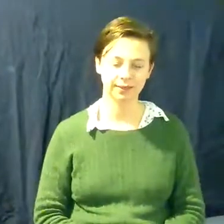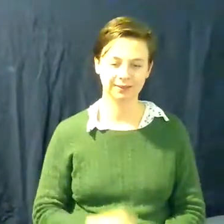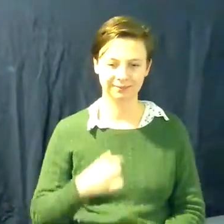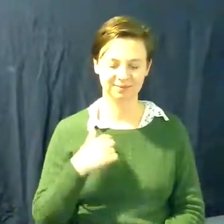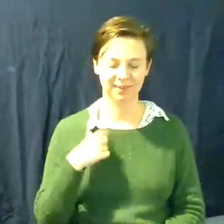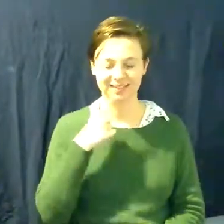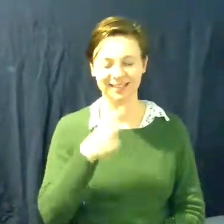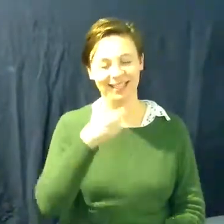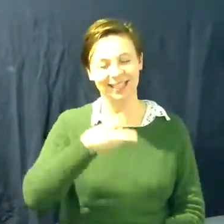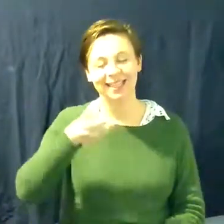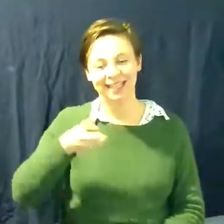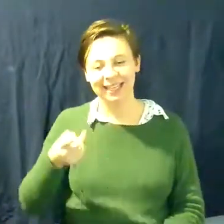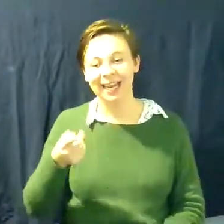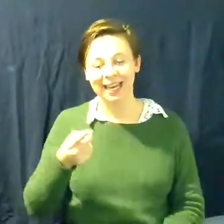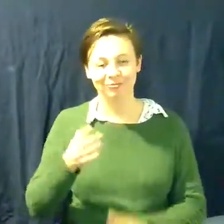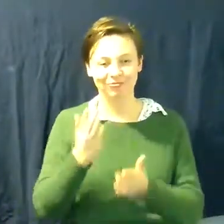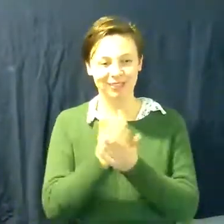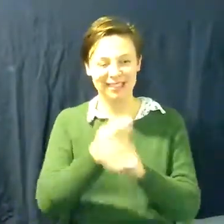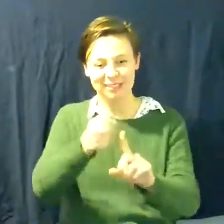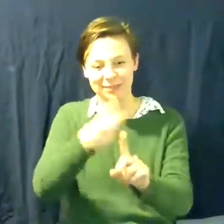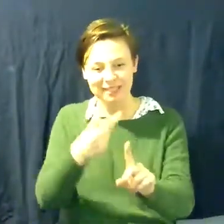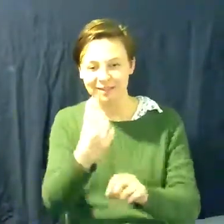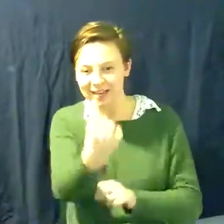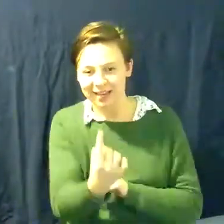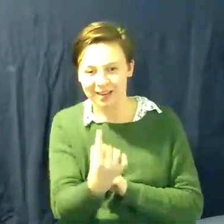that it doesn't matter.